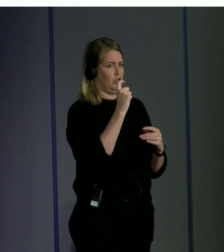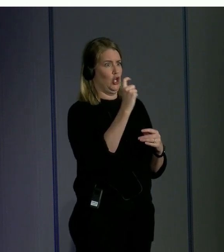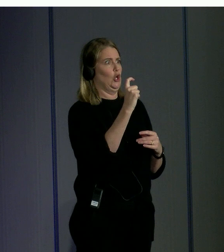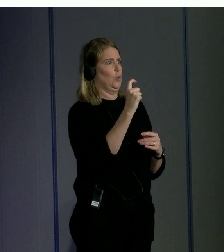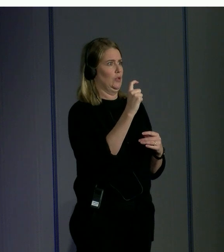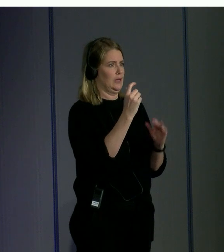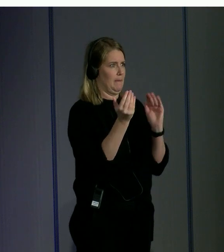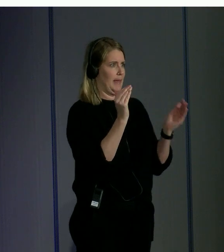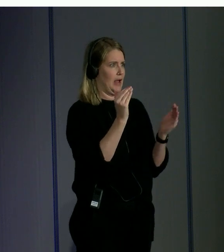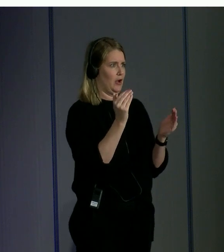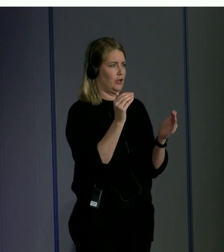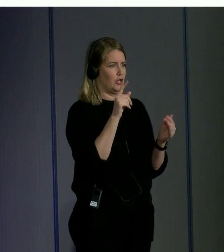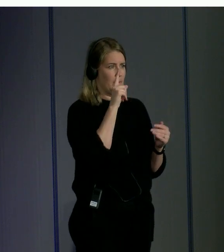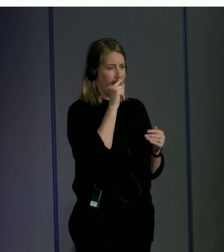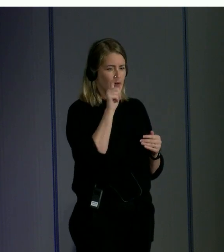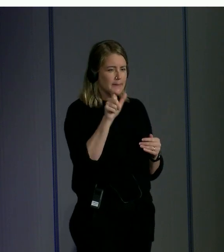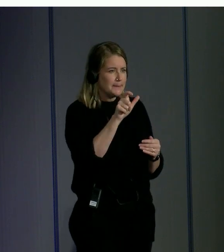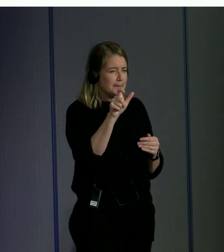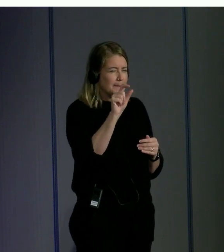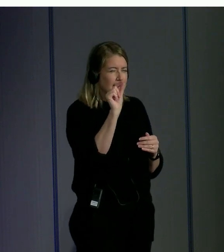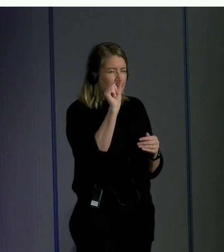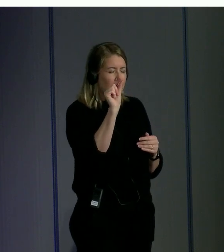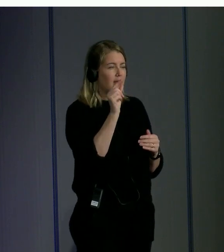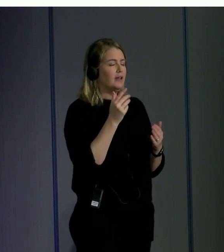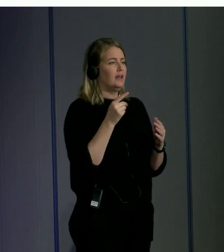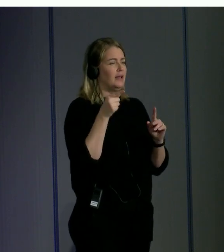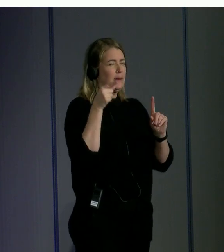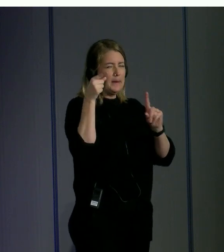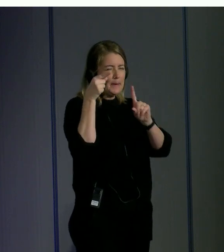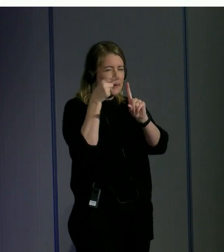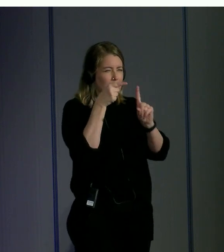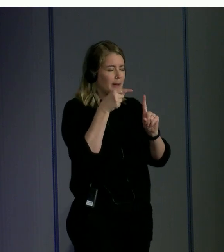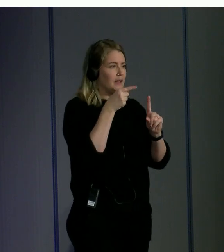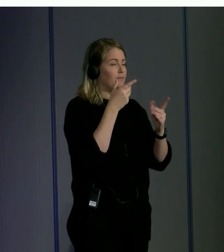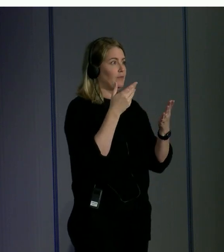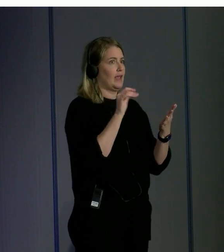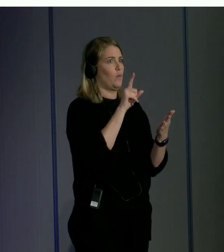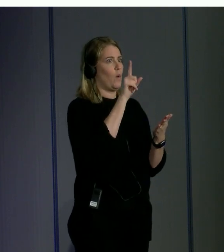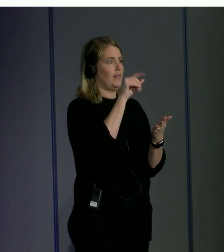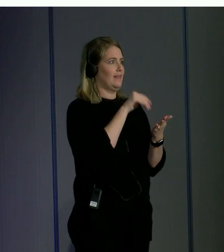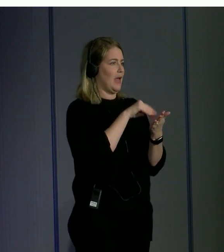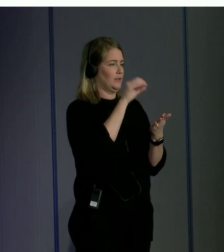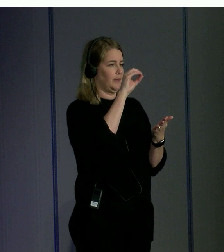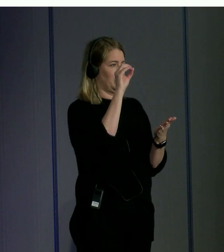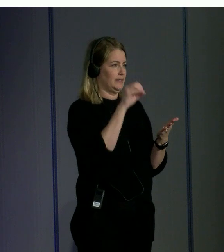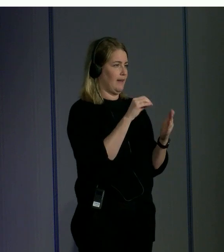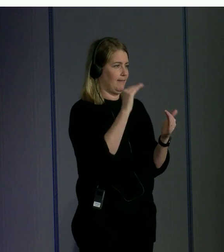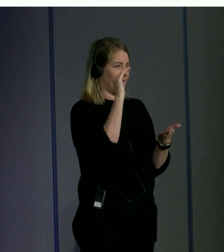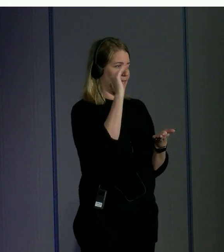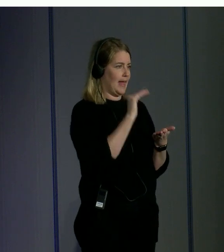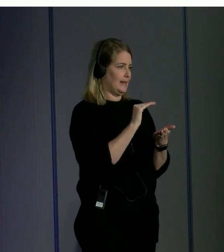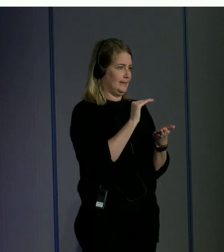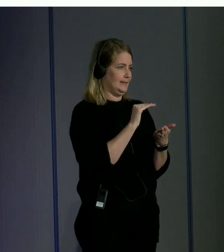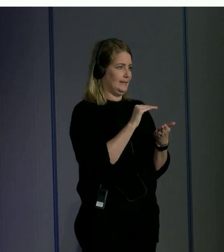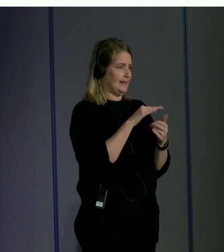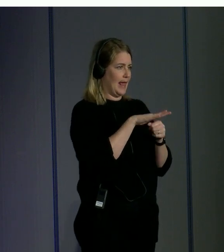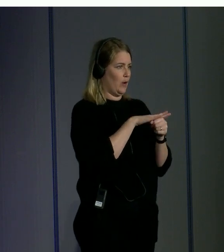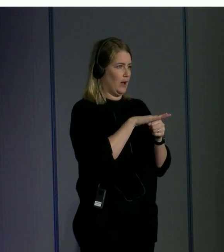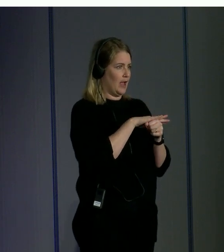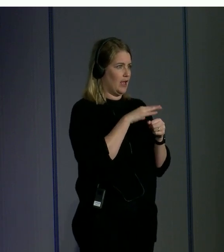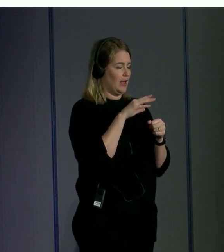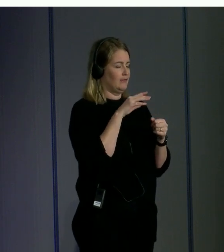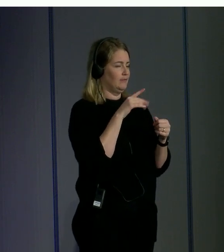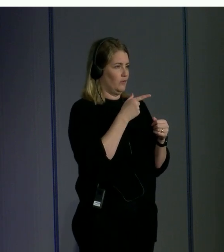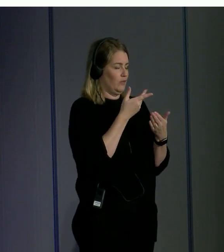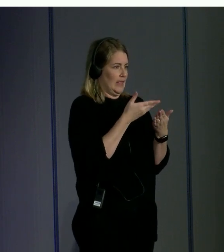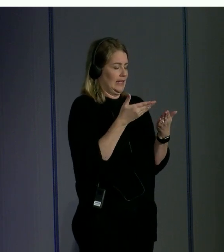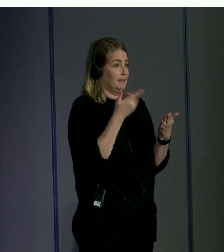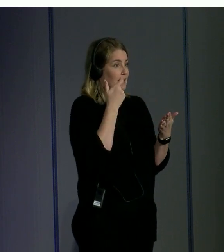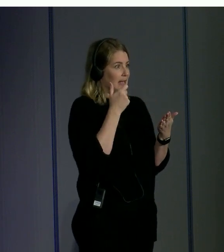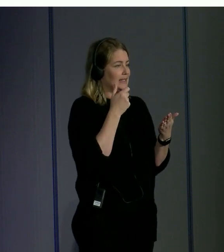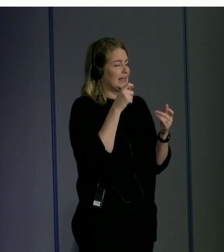So that takes, that's like 1000% less area you can cover things because the accuracy